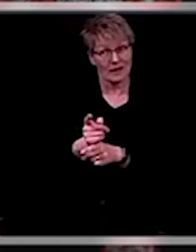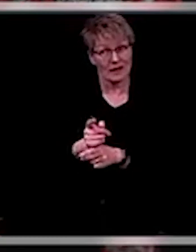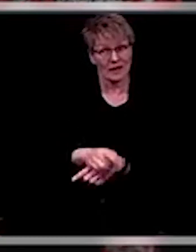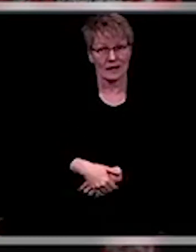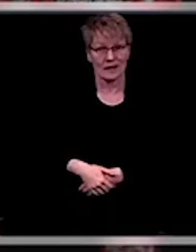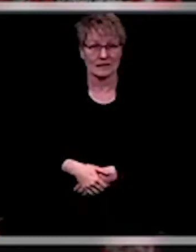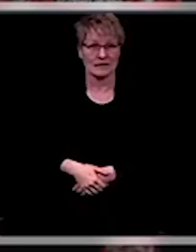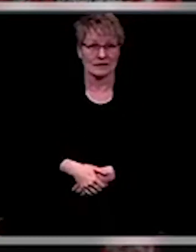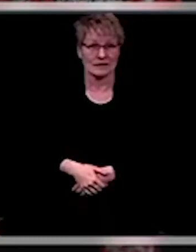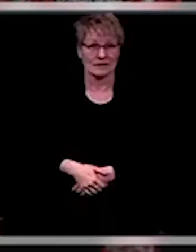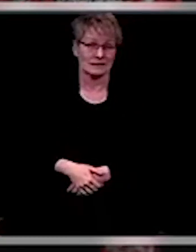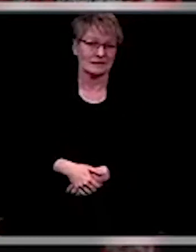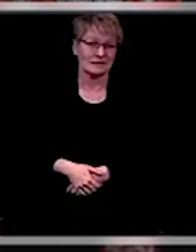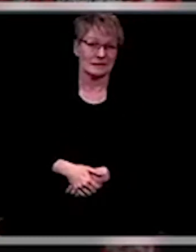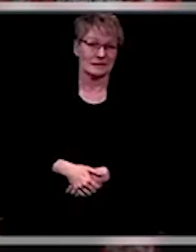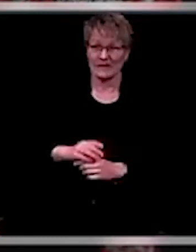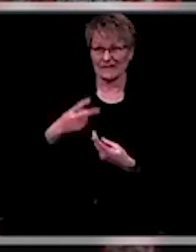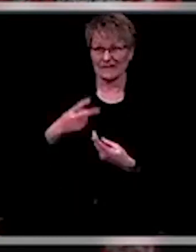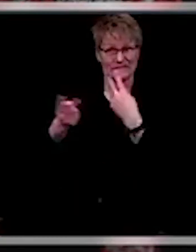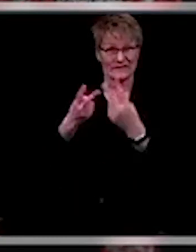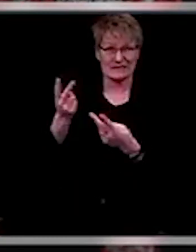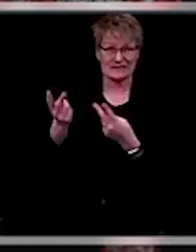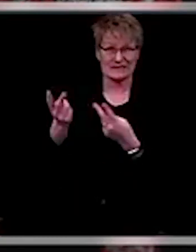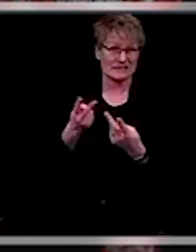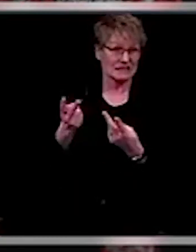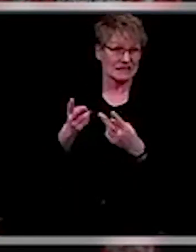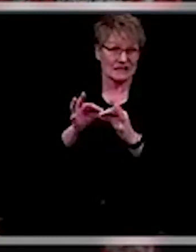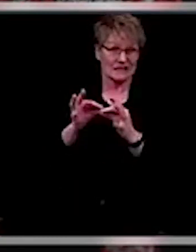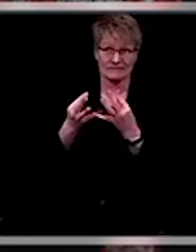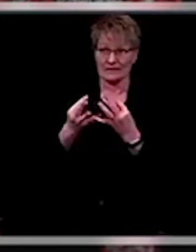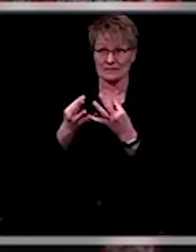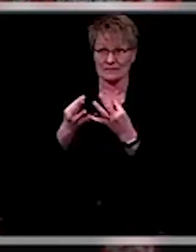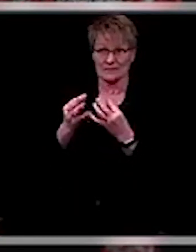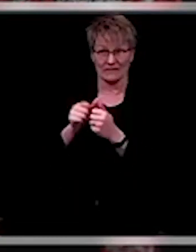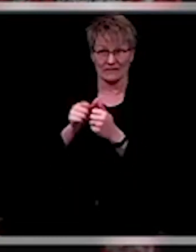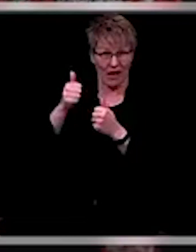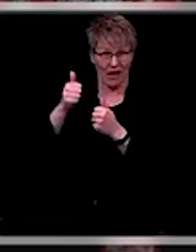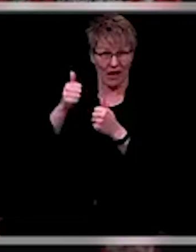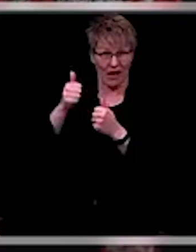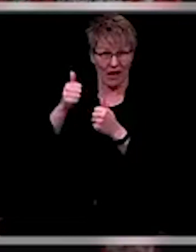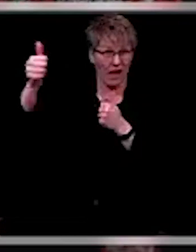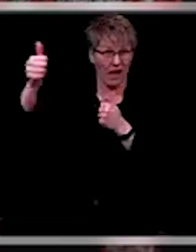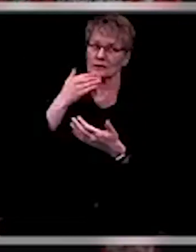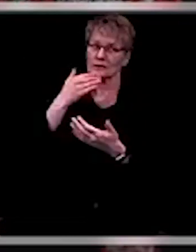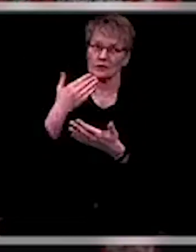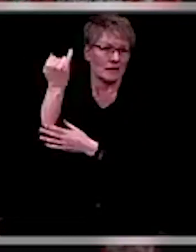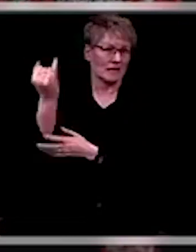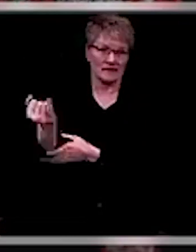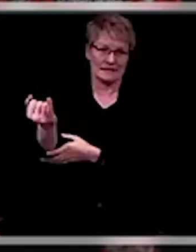not a great idea unless it's just with your family to an isolated cabin somewhere. Sounds nice.